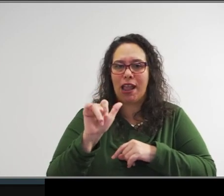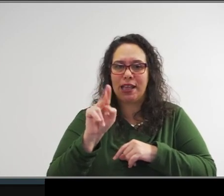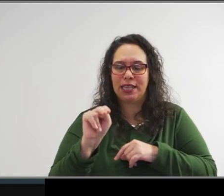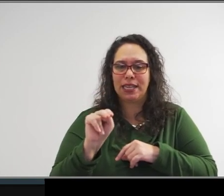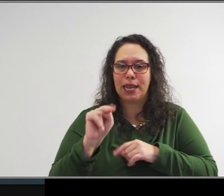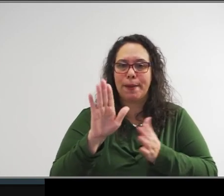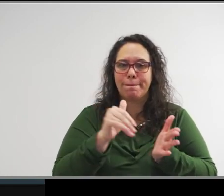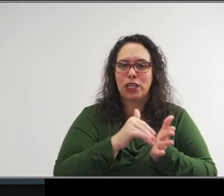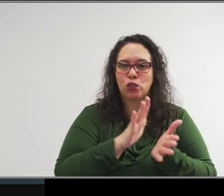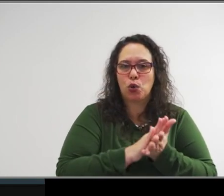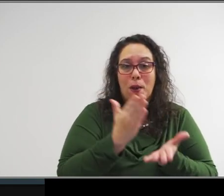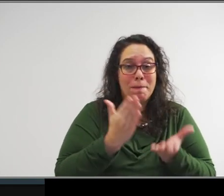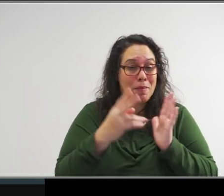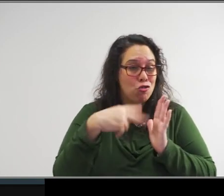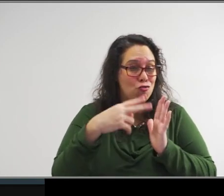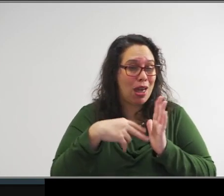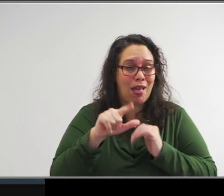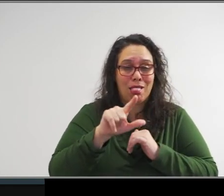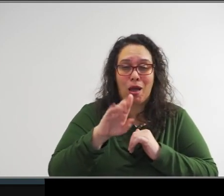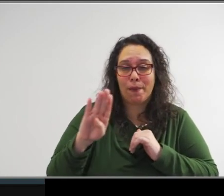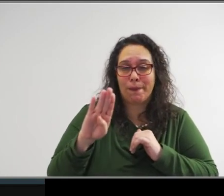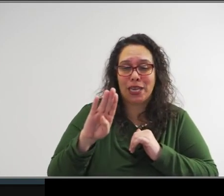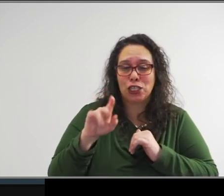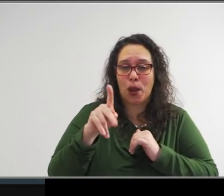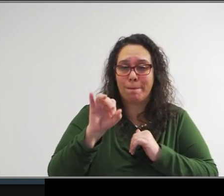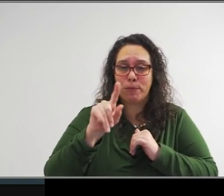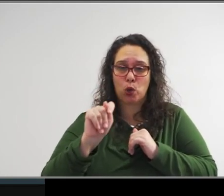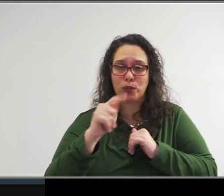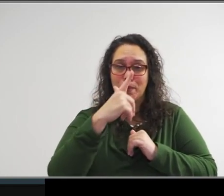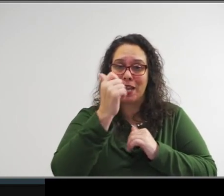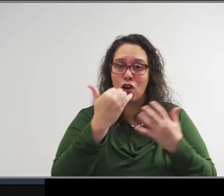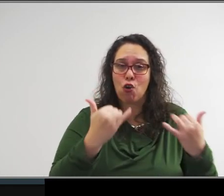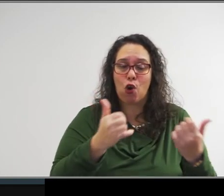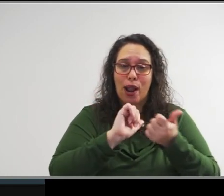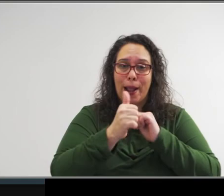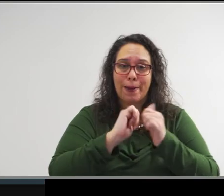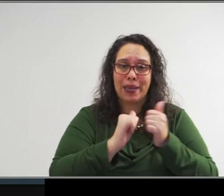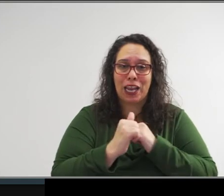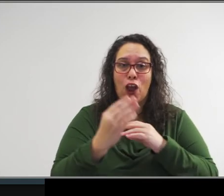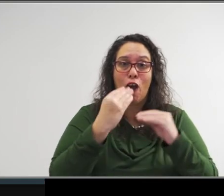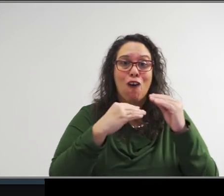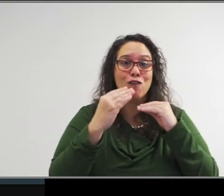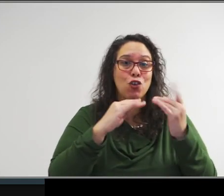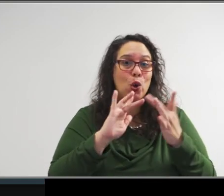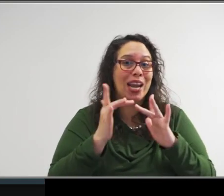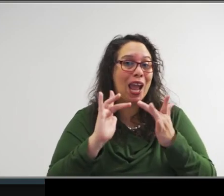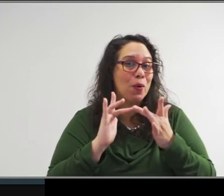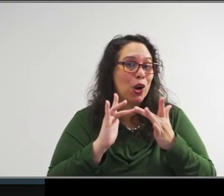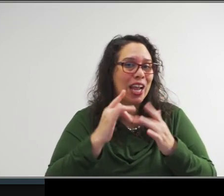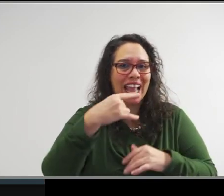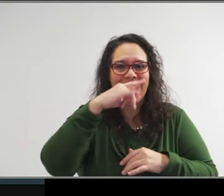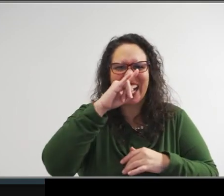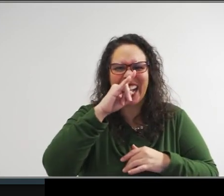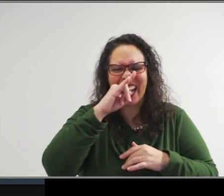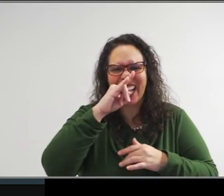and the long beach posts because she's currently competing on the food networks, kids baking championship.